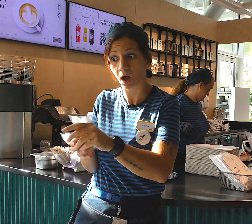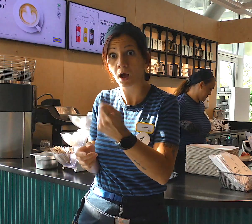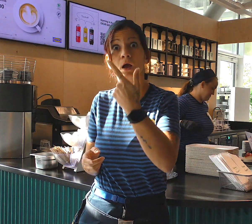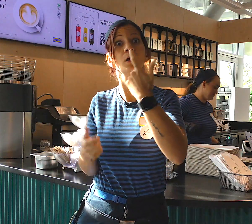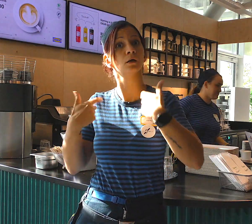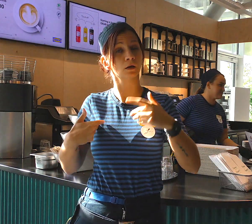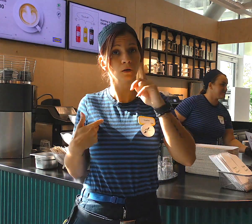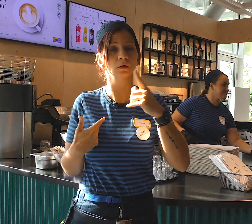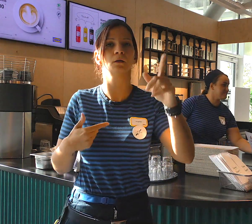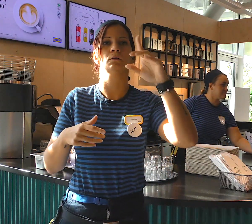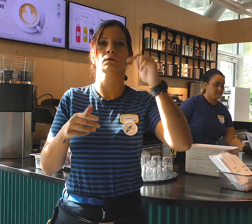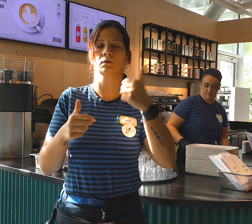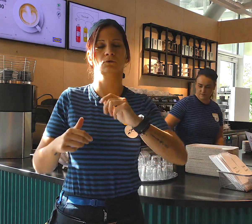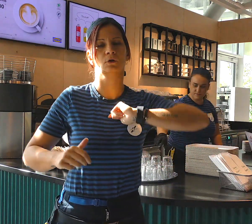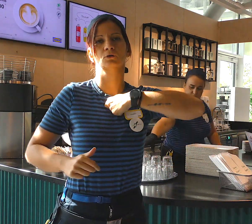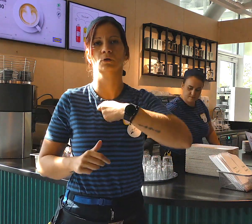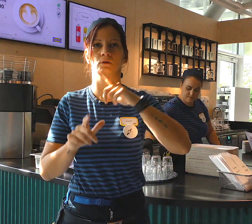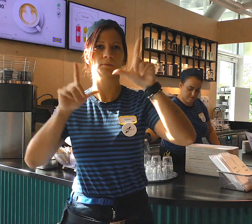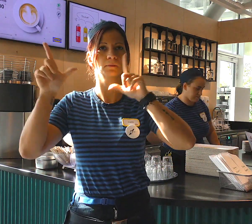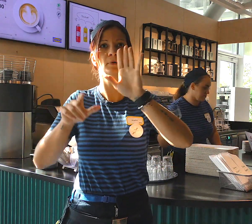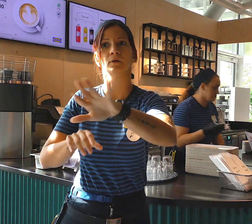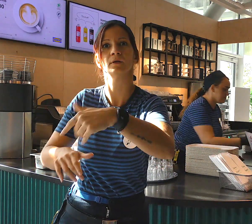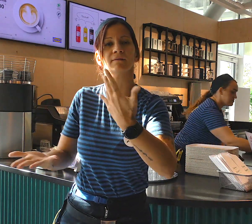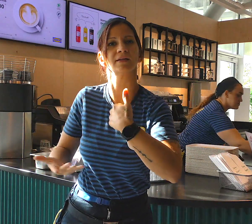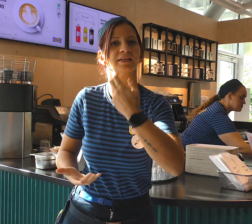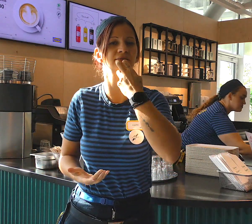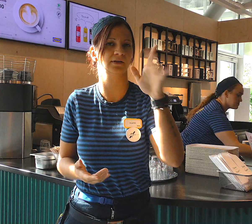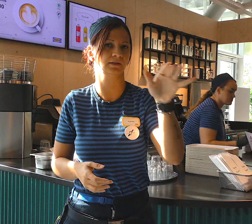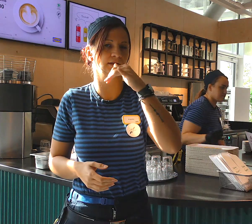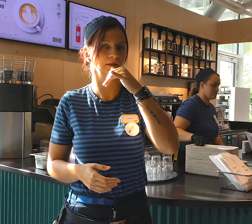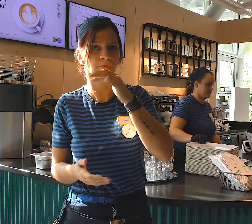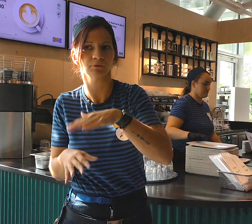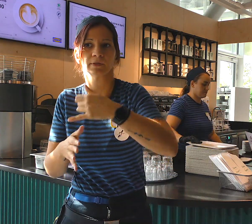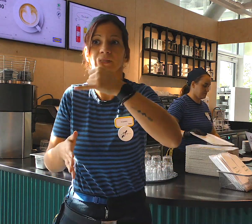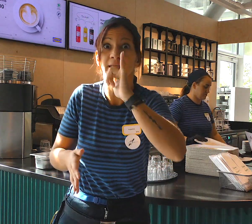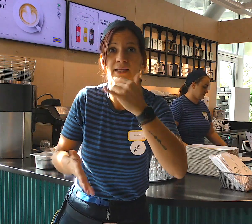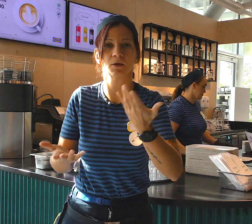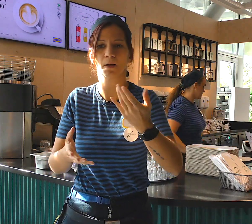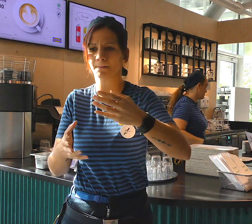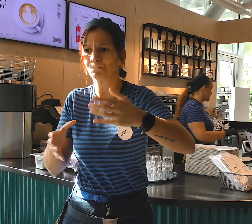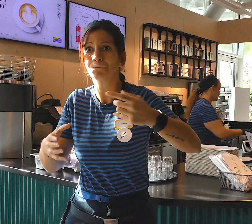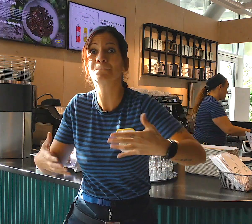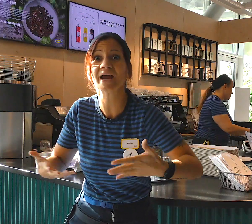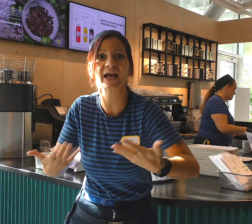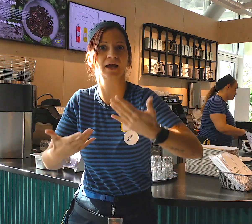When people read this and know that I'm deaf, they adapt to me, for example with their facial expressions. They then signal to me what they want to drink. For example, they sign "drink" or try to say "milk" slowly.